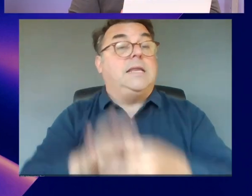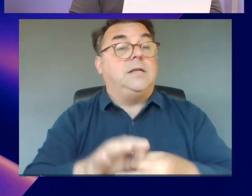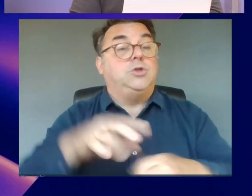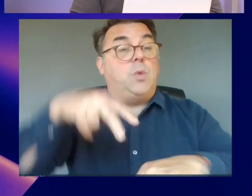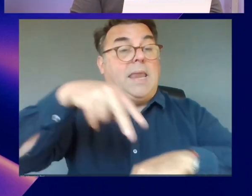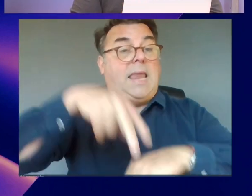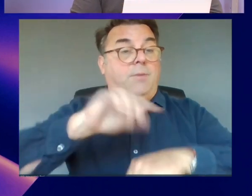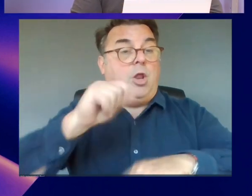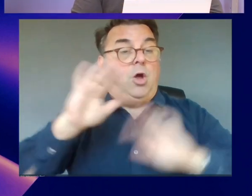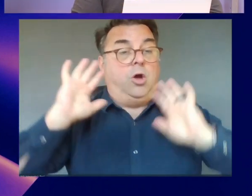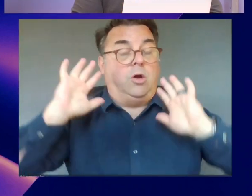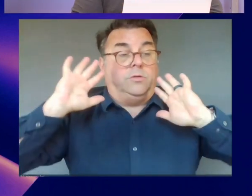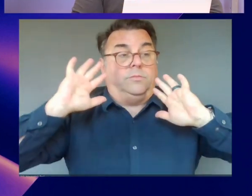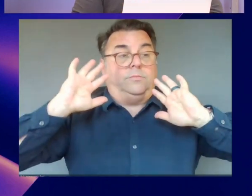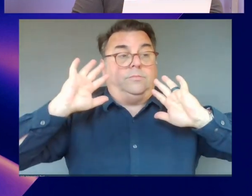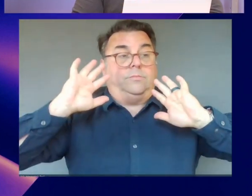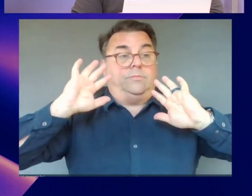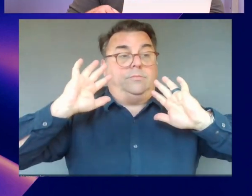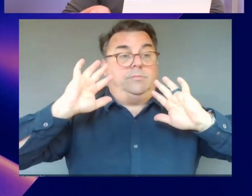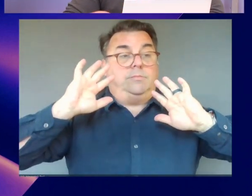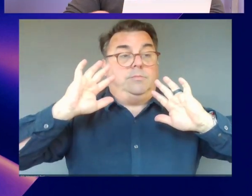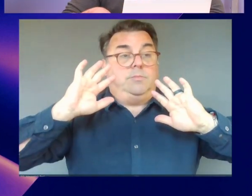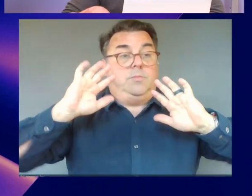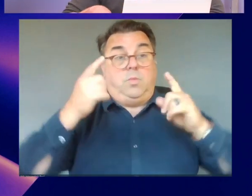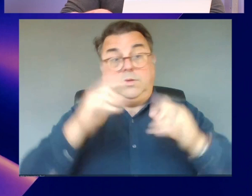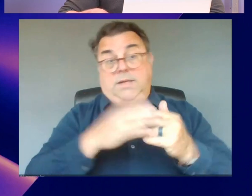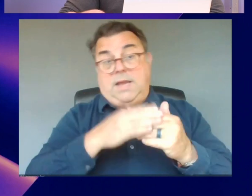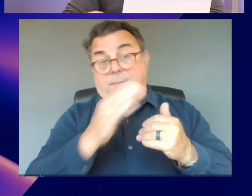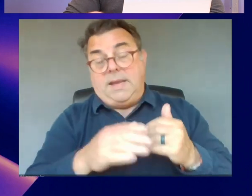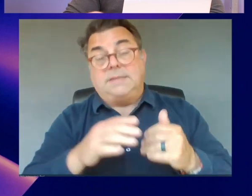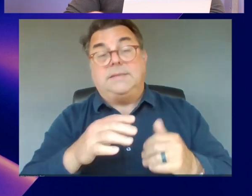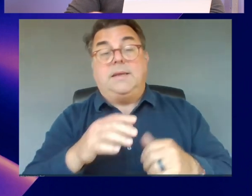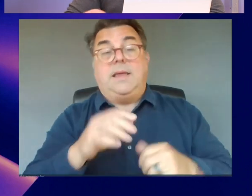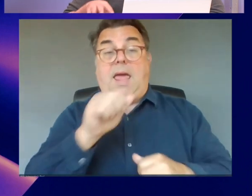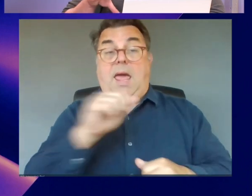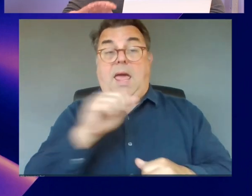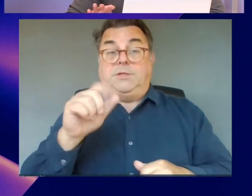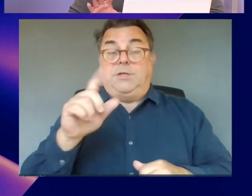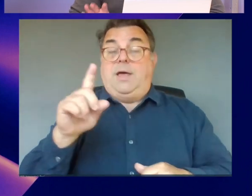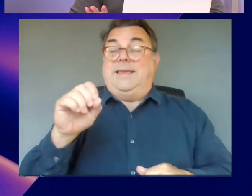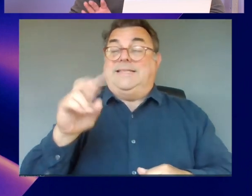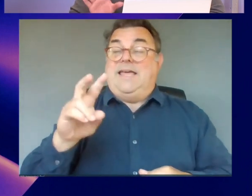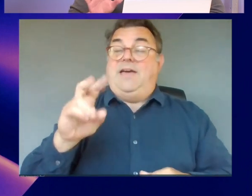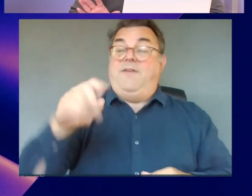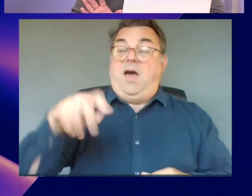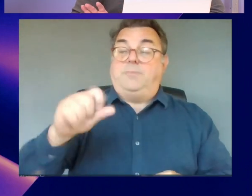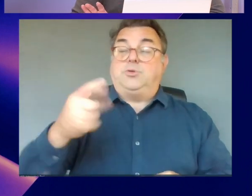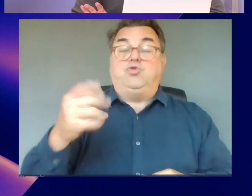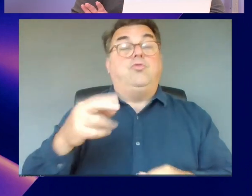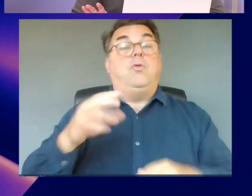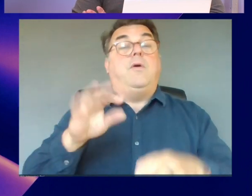right now what's gonna happen is Amazon DevOps Guru still functions in cater for RDS.